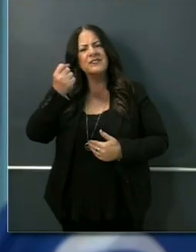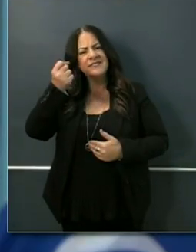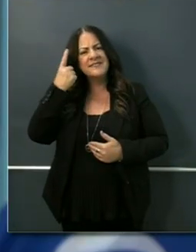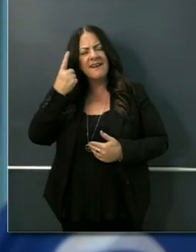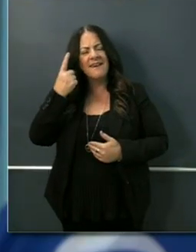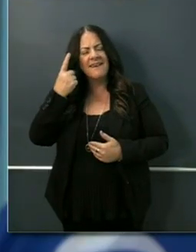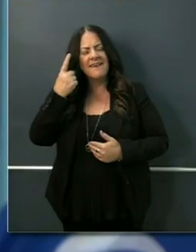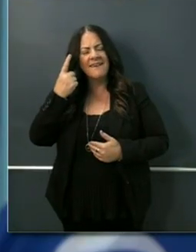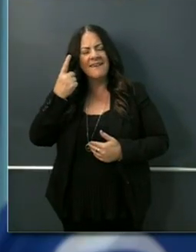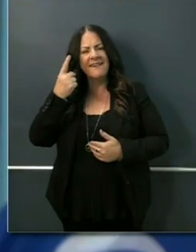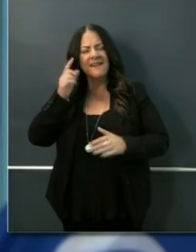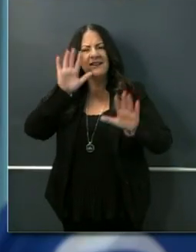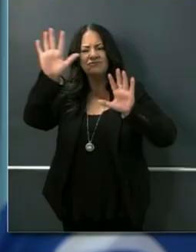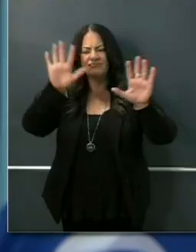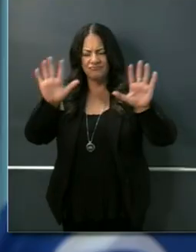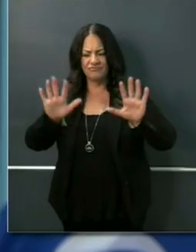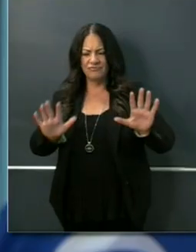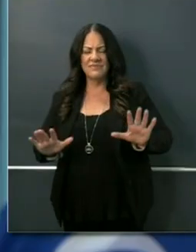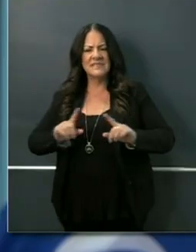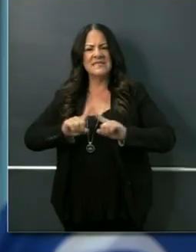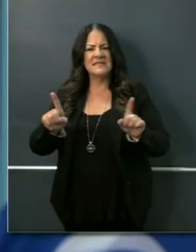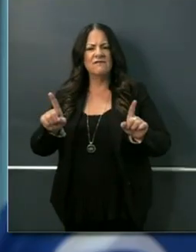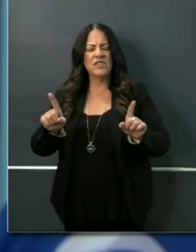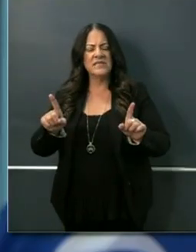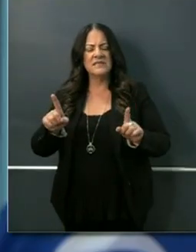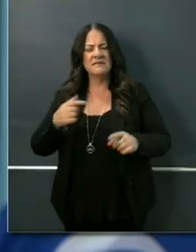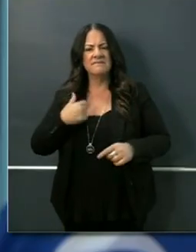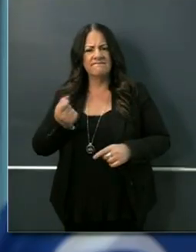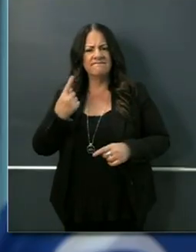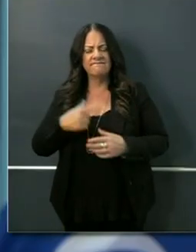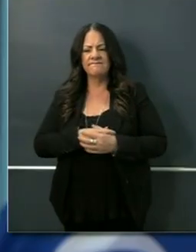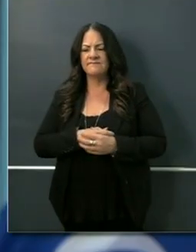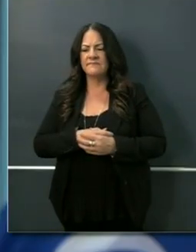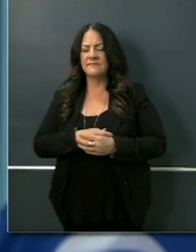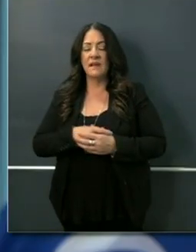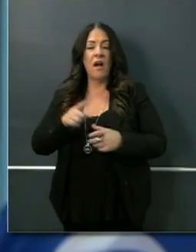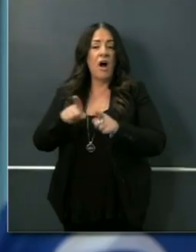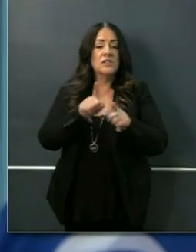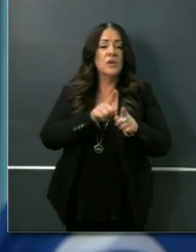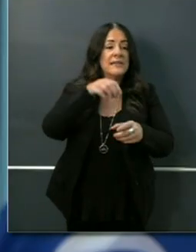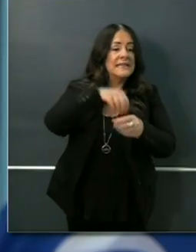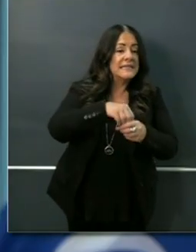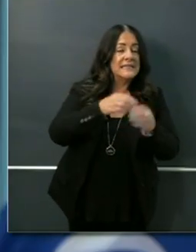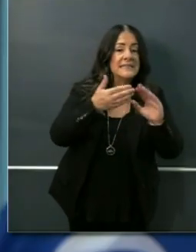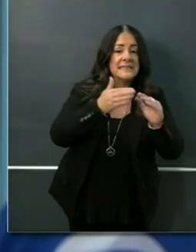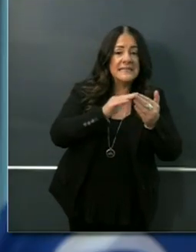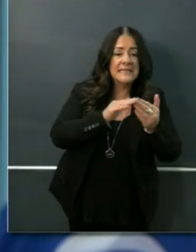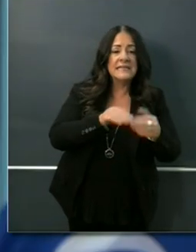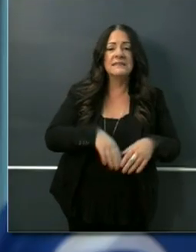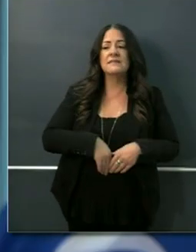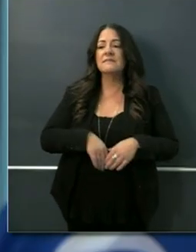AS I OFTEN SAY IS MANY PARTS, NOT JUST ONE BODY. I RECOGNIZE THE DIFFERENTIATION